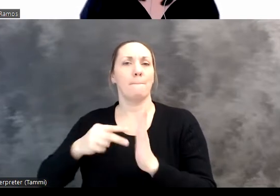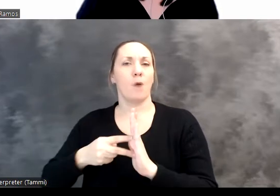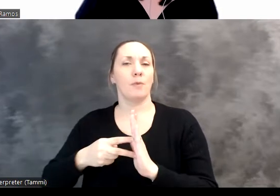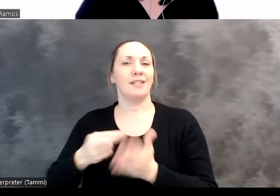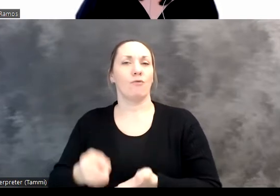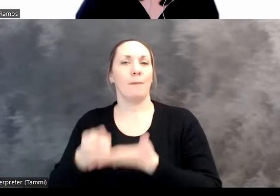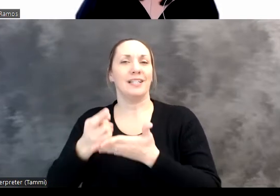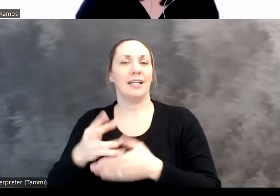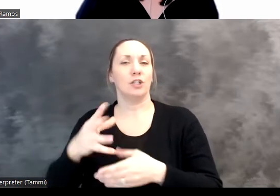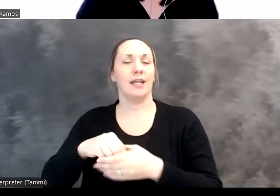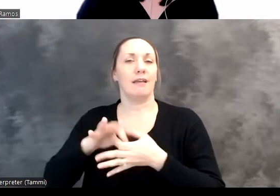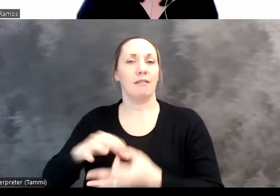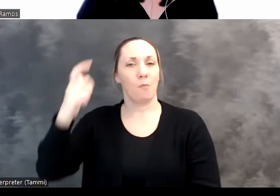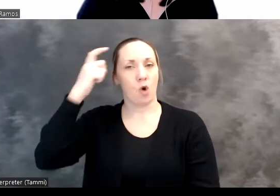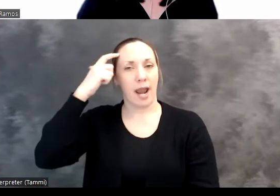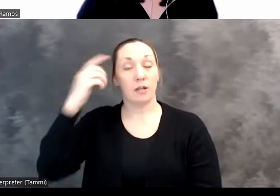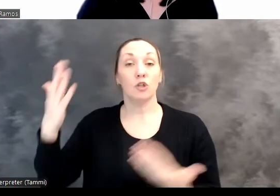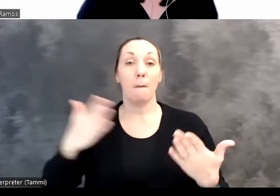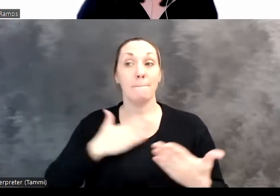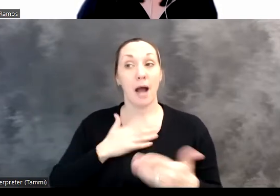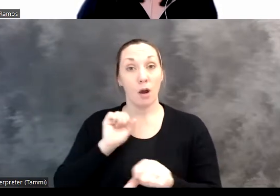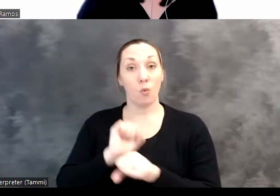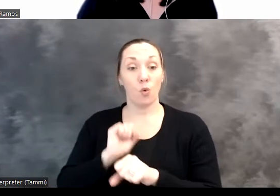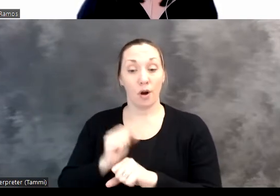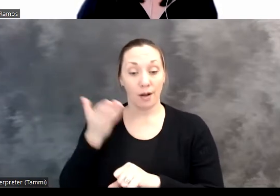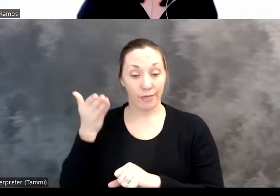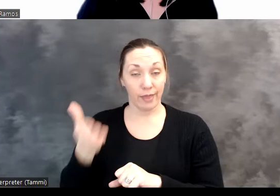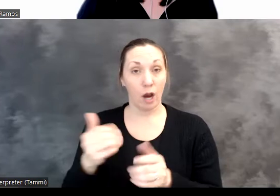plasticity, induce the plasticity in regions of the brain